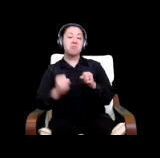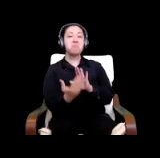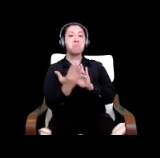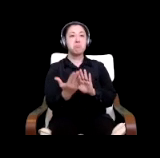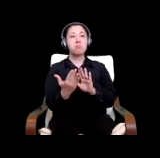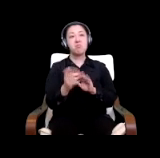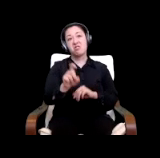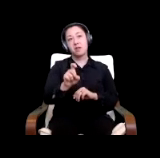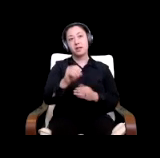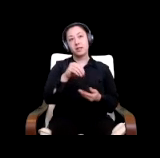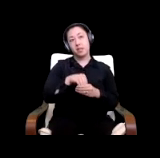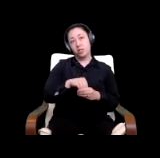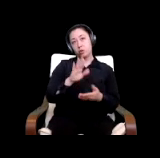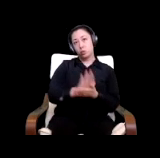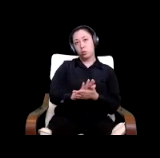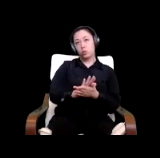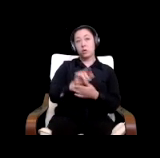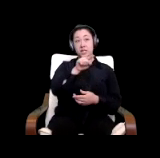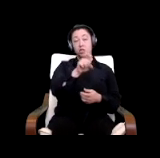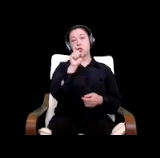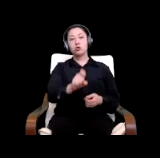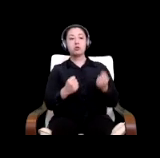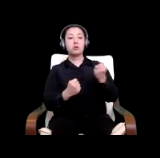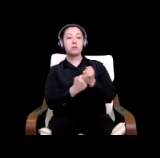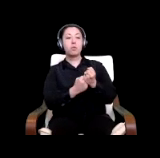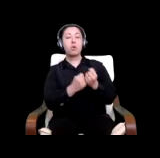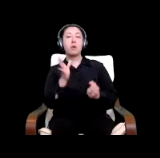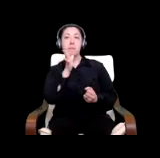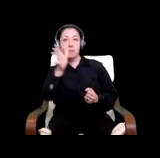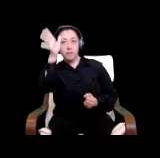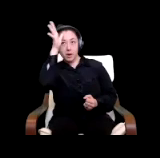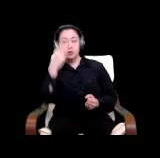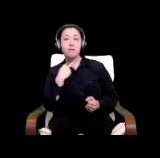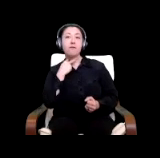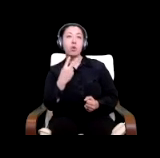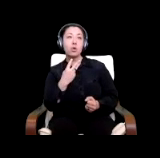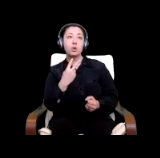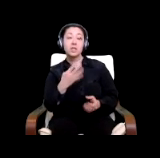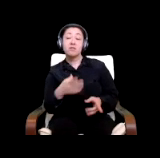is meant to be a tool to support the voice of parents and to help educate the professionals